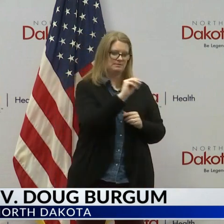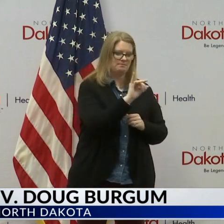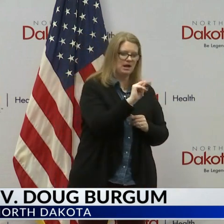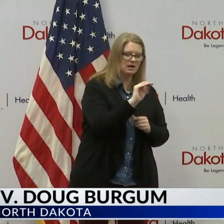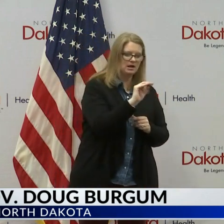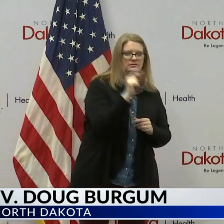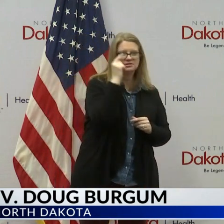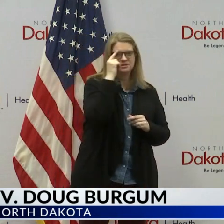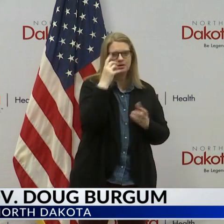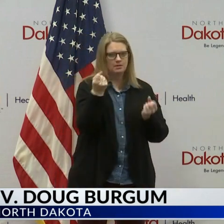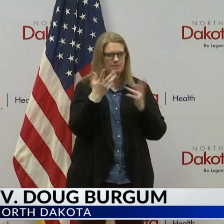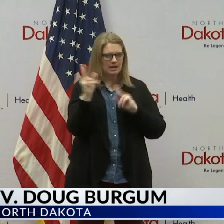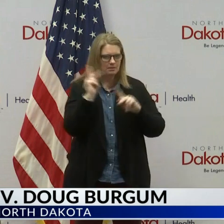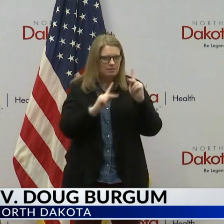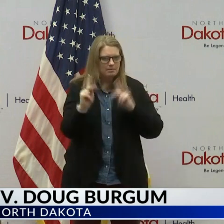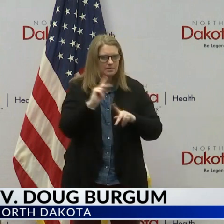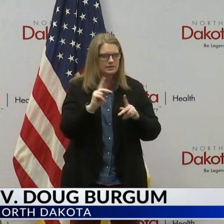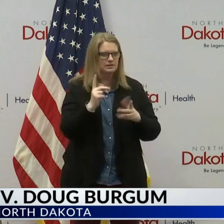THE SUPPORT THAT THESE AIR